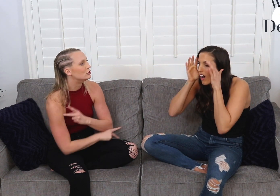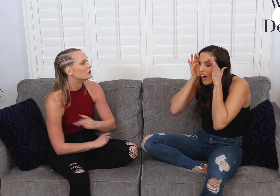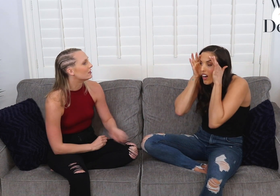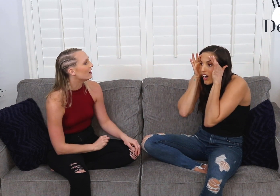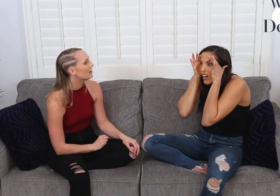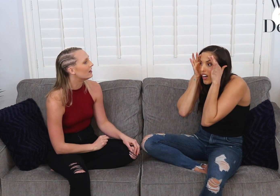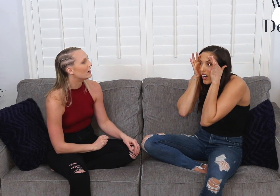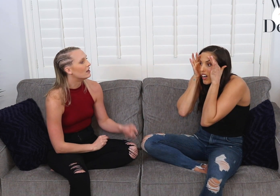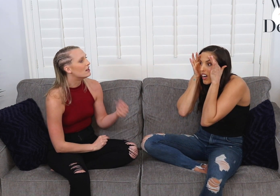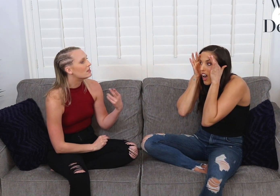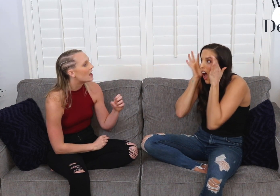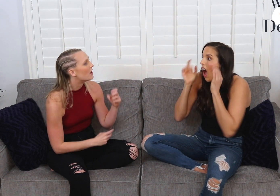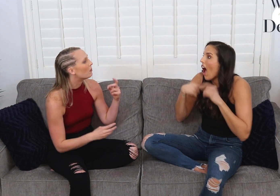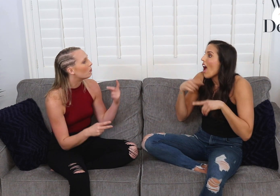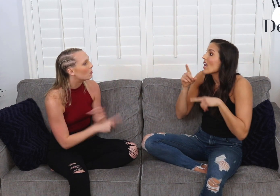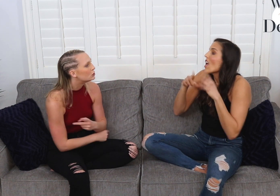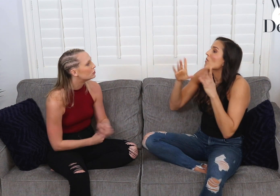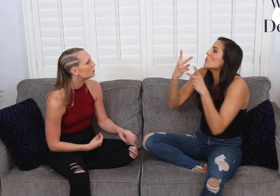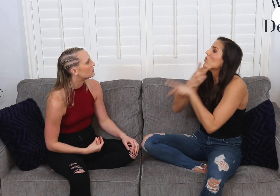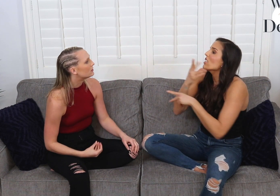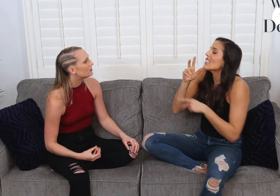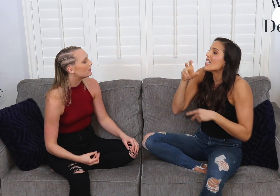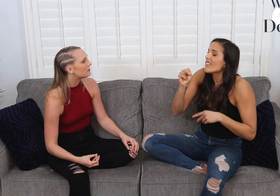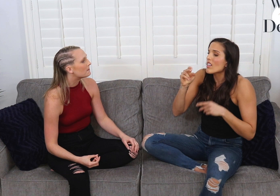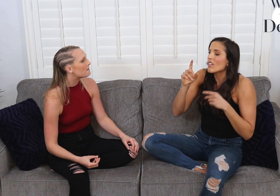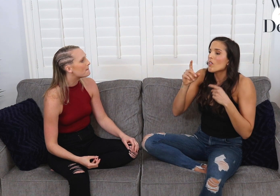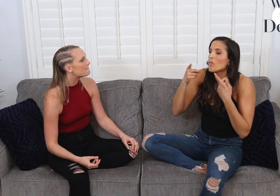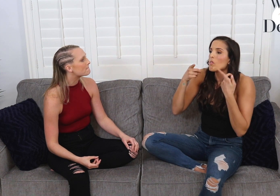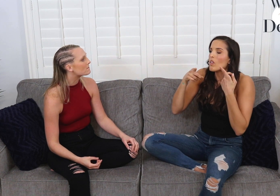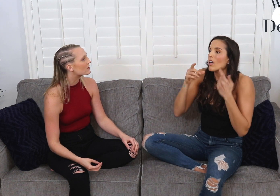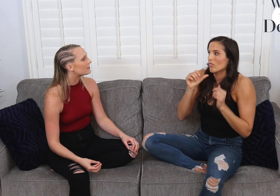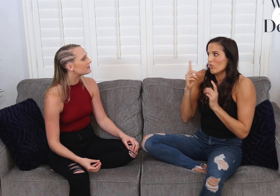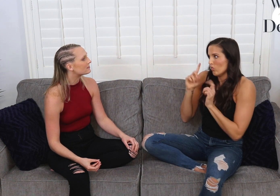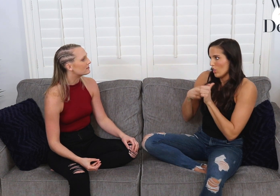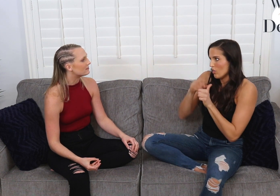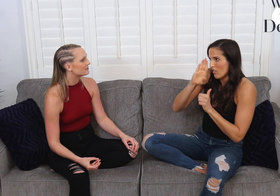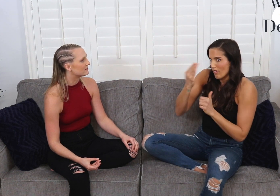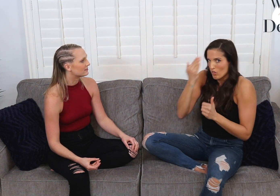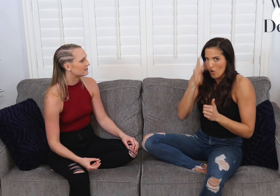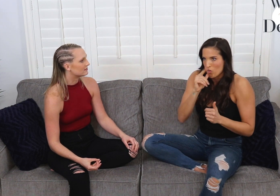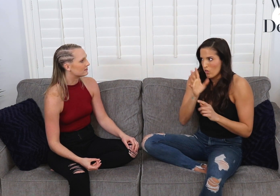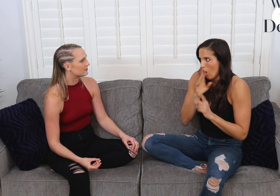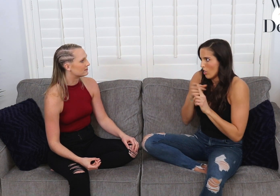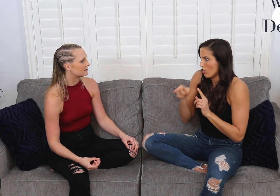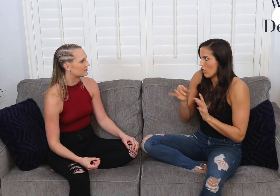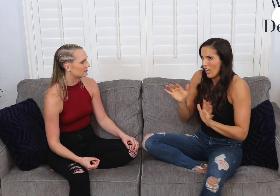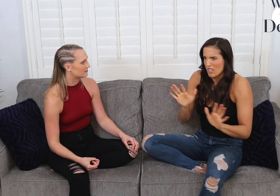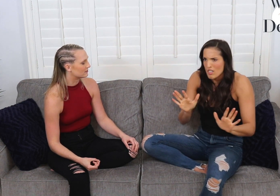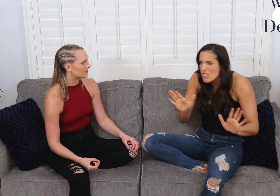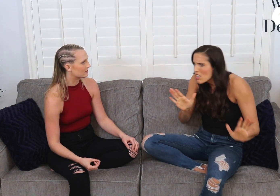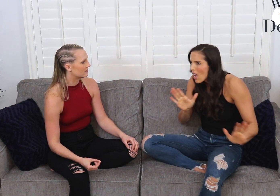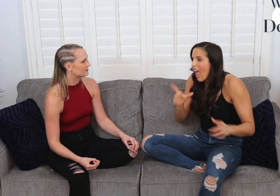The worst! Oh my goodness, and worst thing about that is first, you never know who's talking to you,